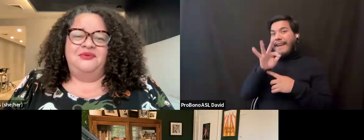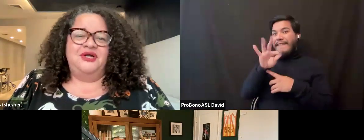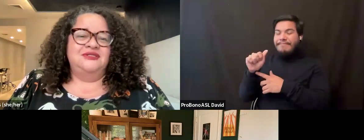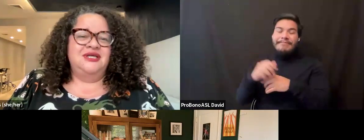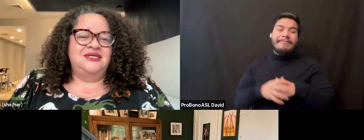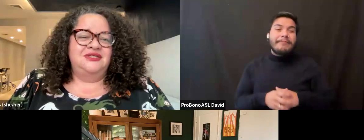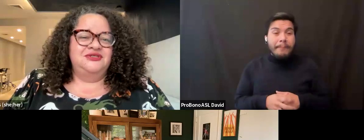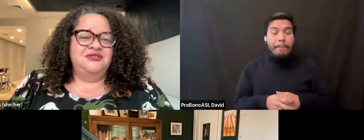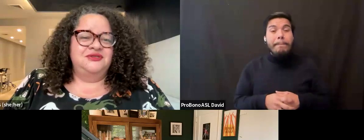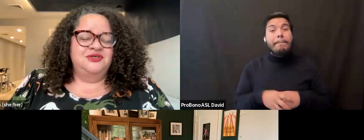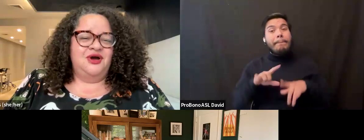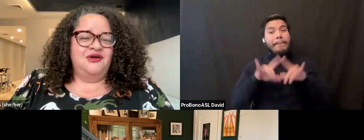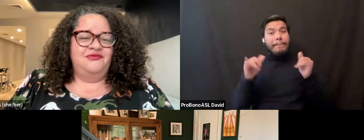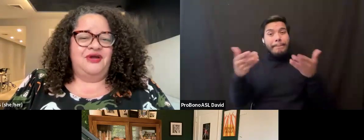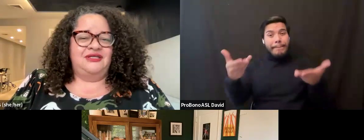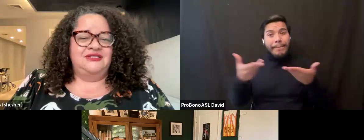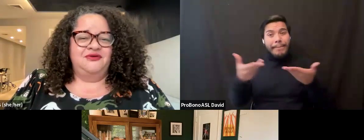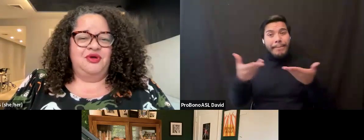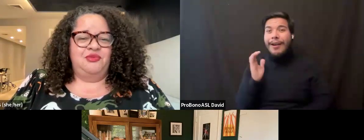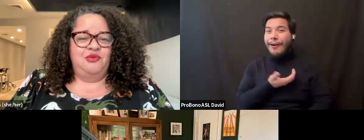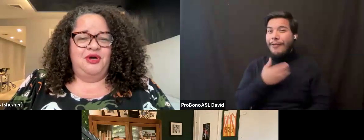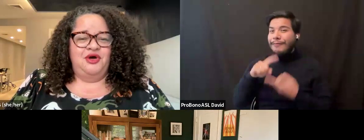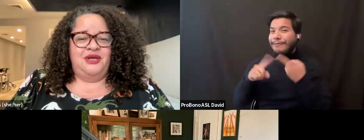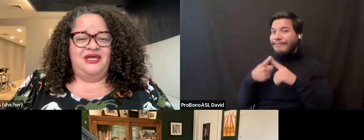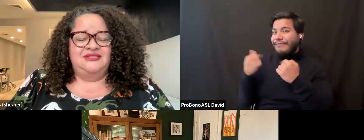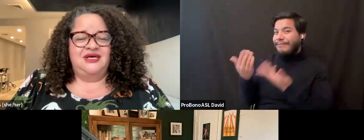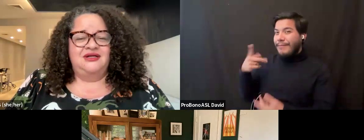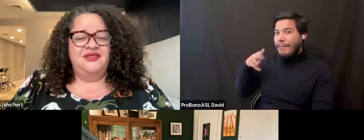I would also like to introduce you to our friends from Pro Bono ASL.